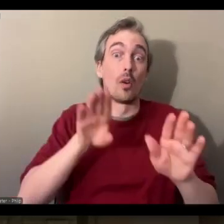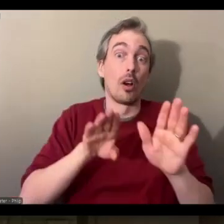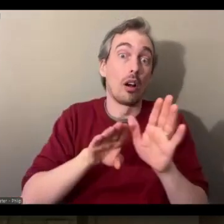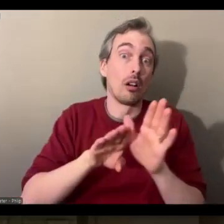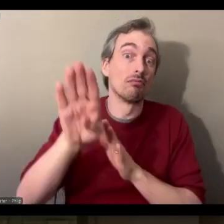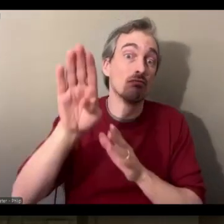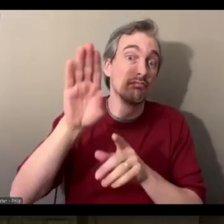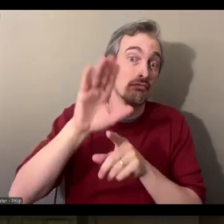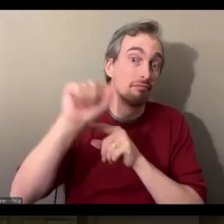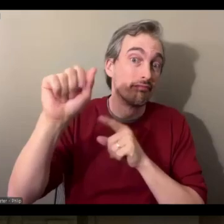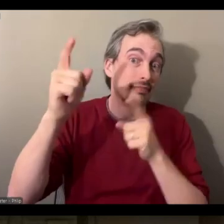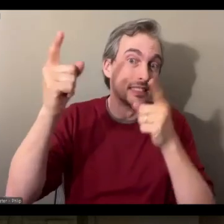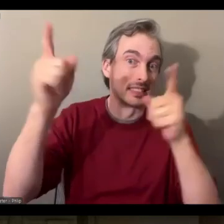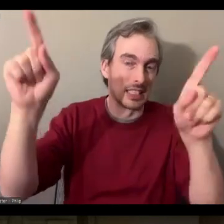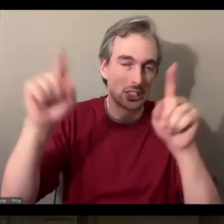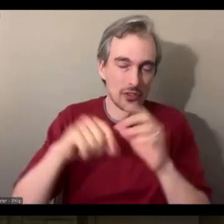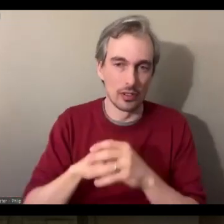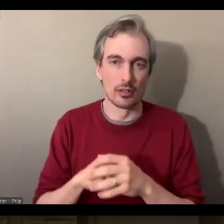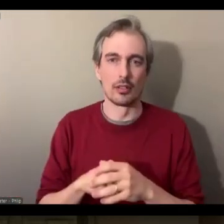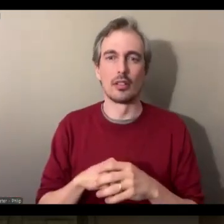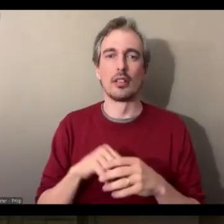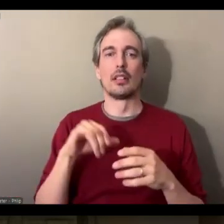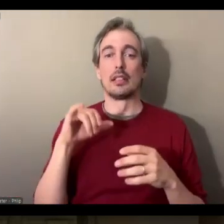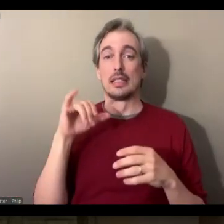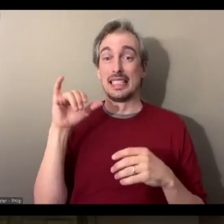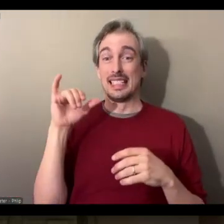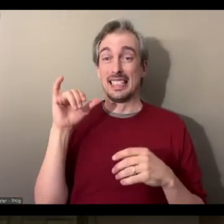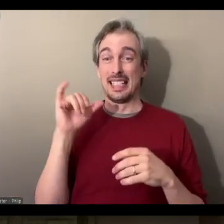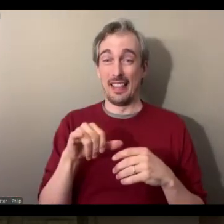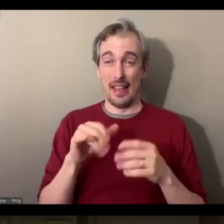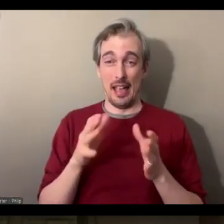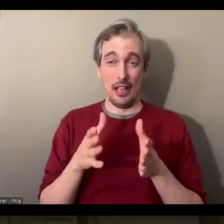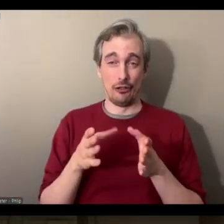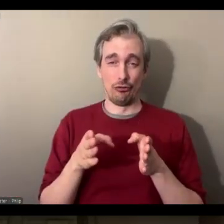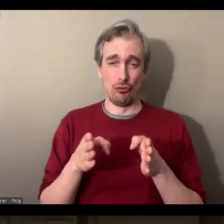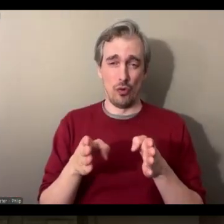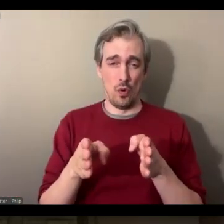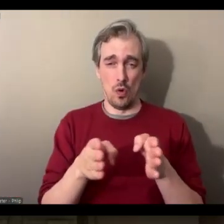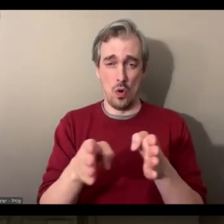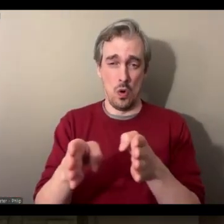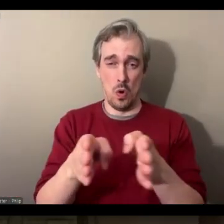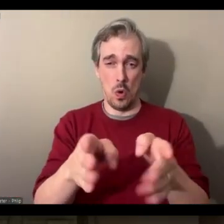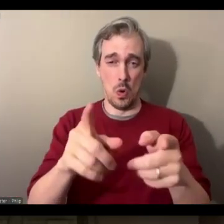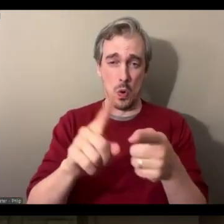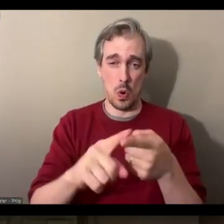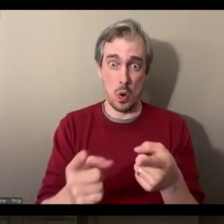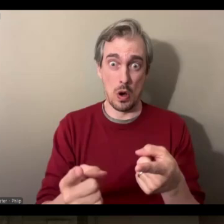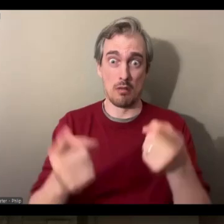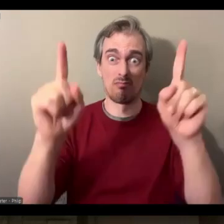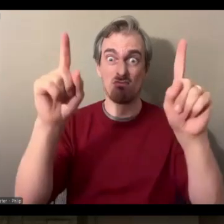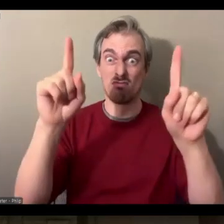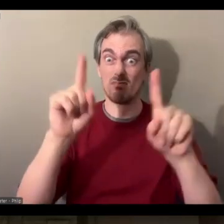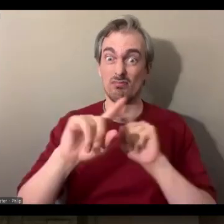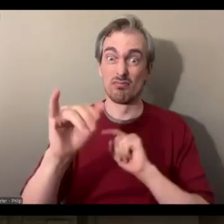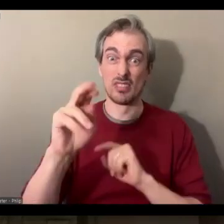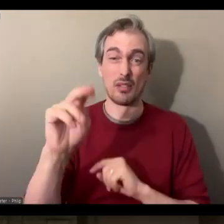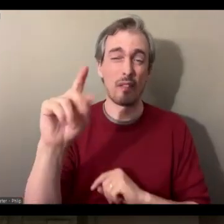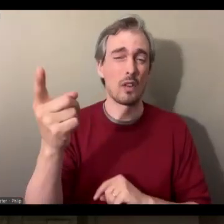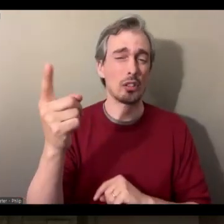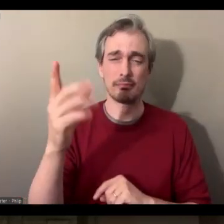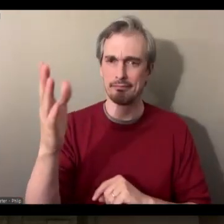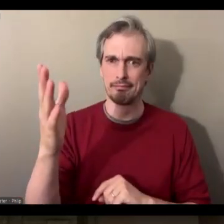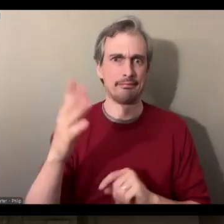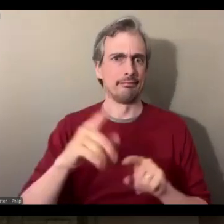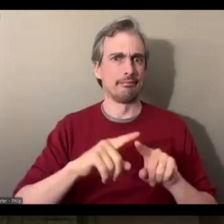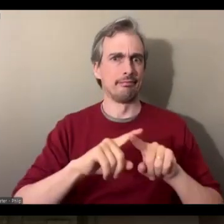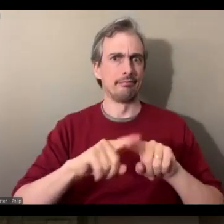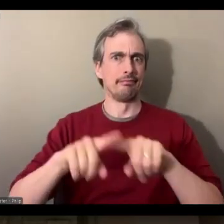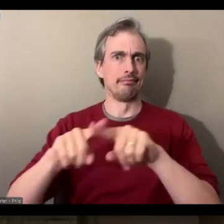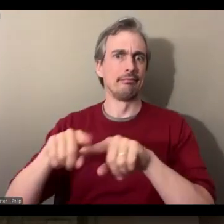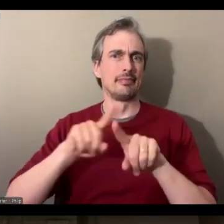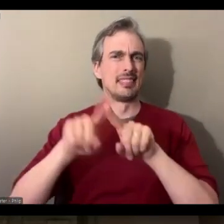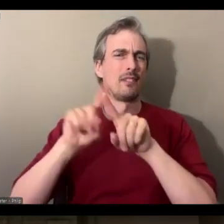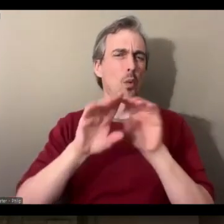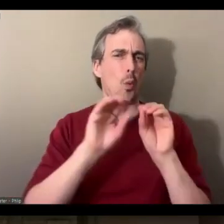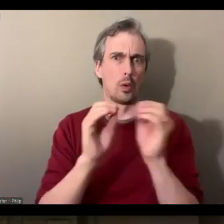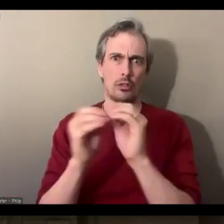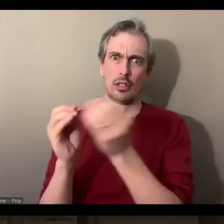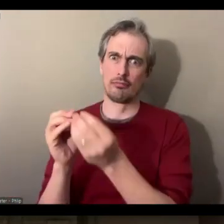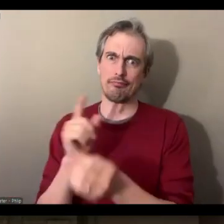room by January 1 would be unique in every type of organization. But in terms of sharing lessons and